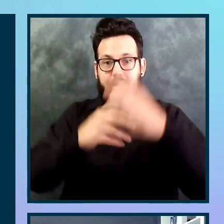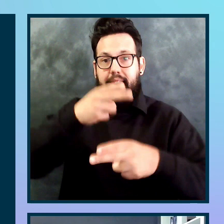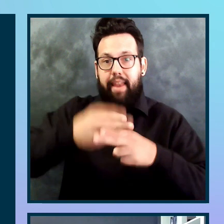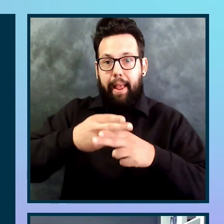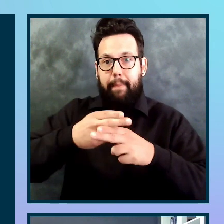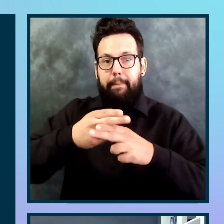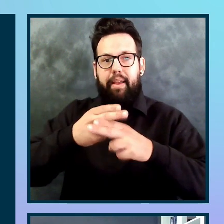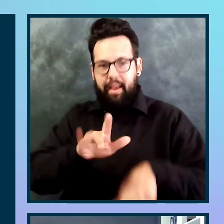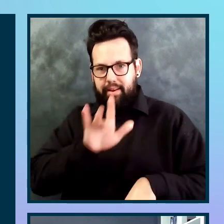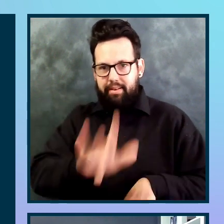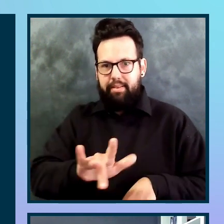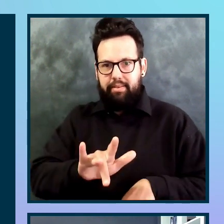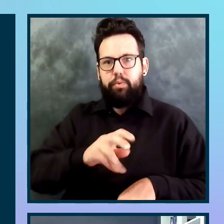And then at the bottom of the screen, we have a Footer.